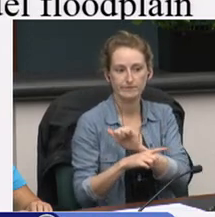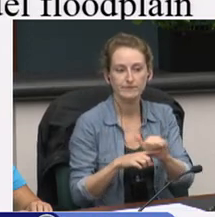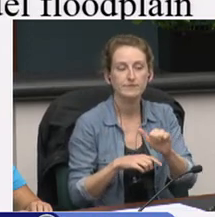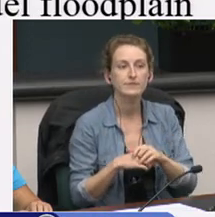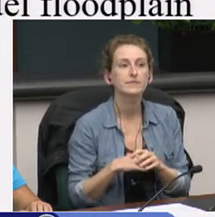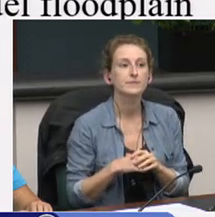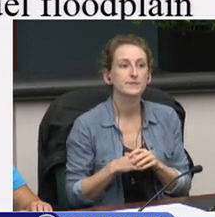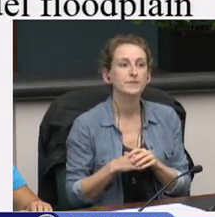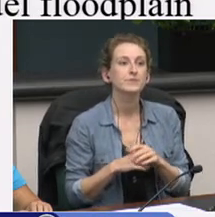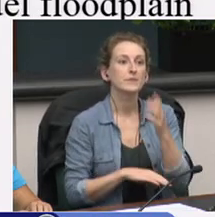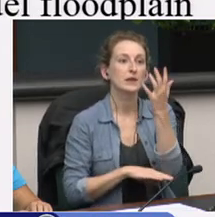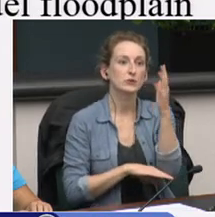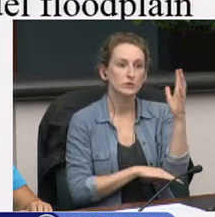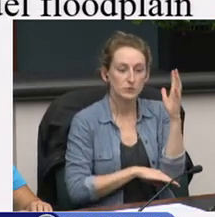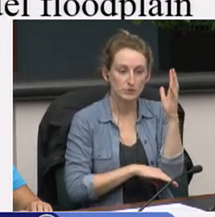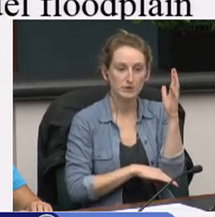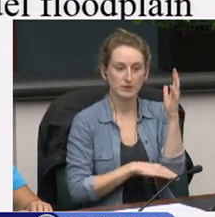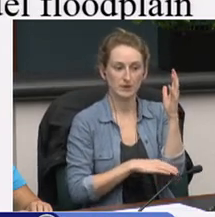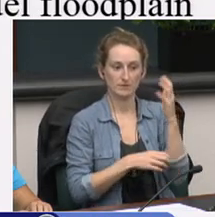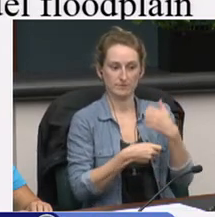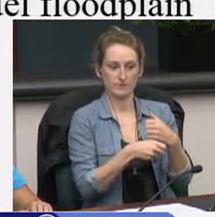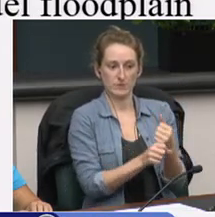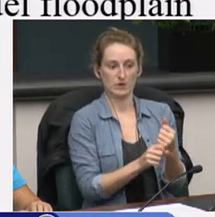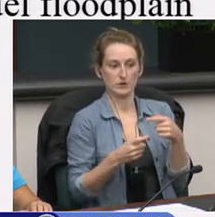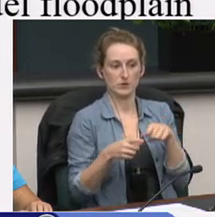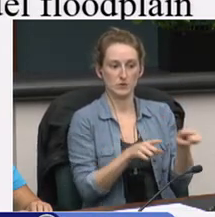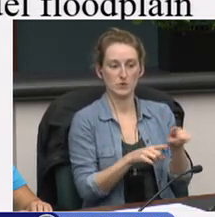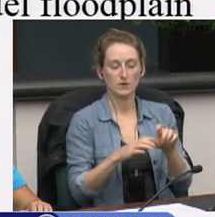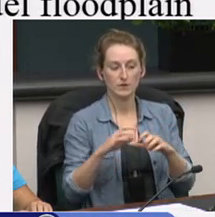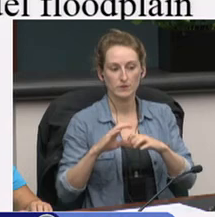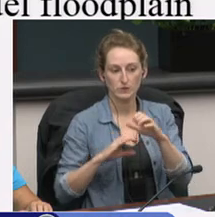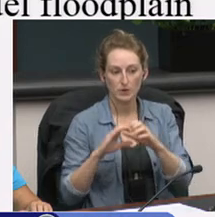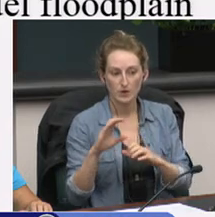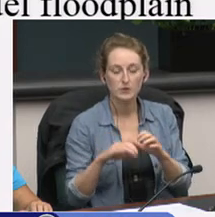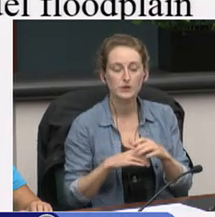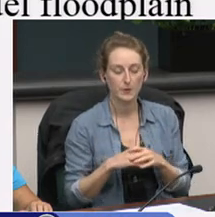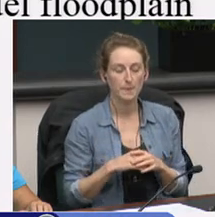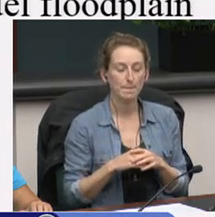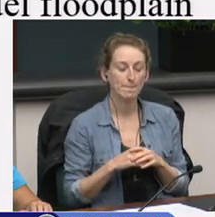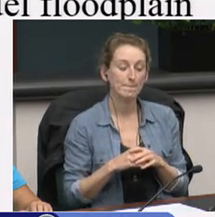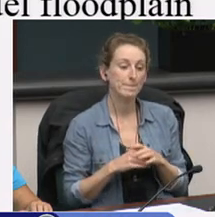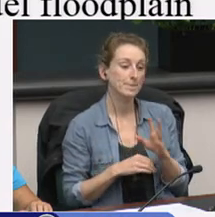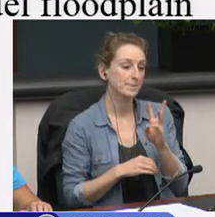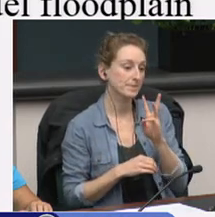production during construction the floodplain standards have been separated